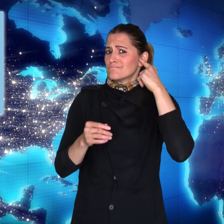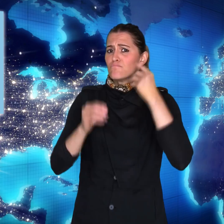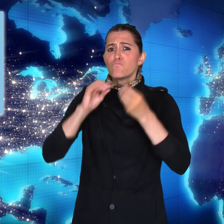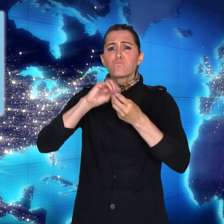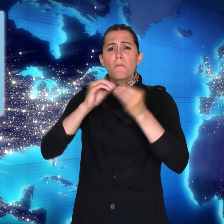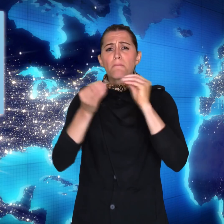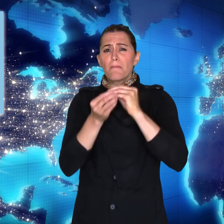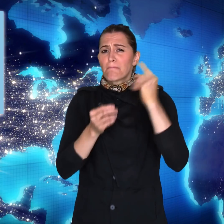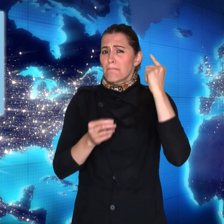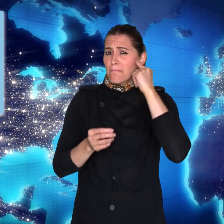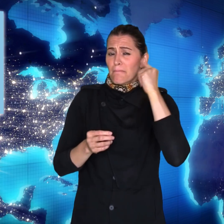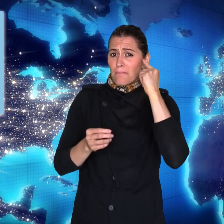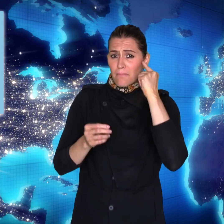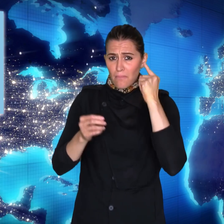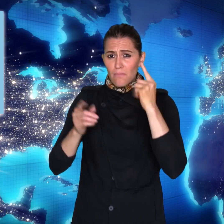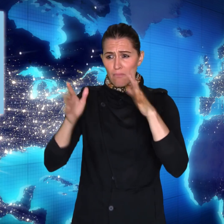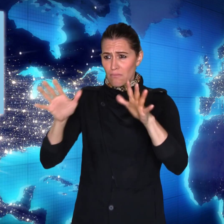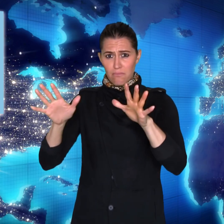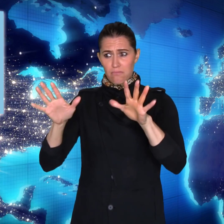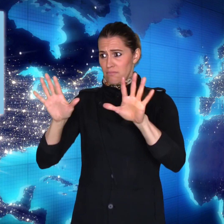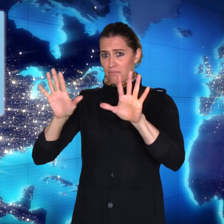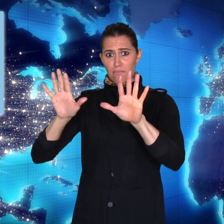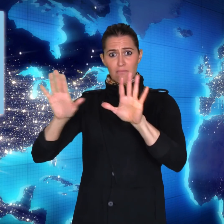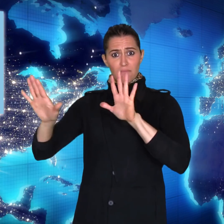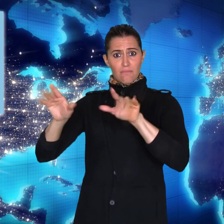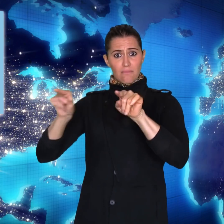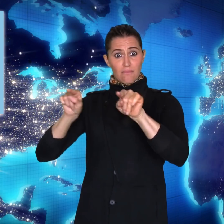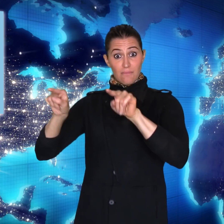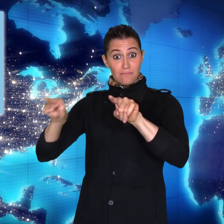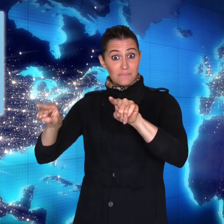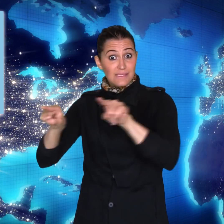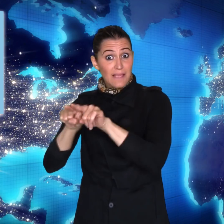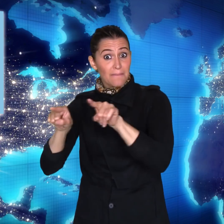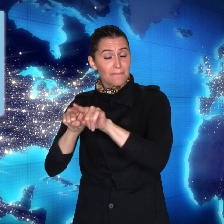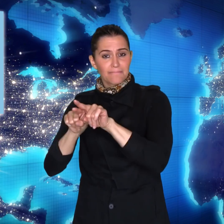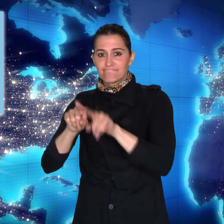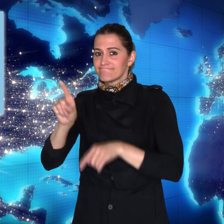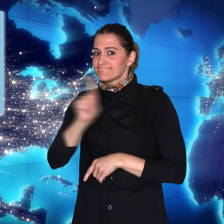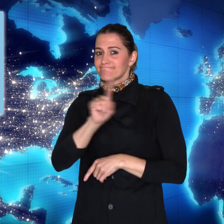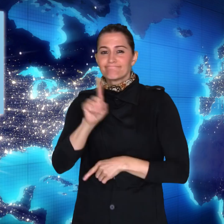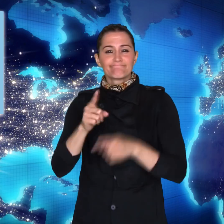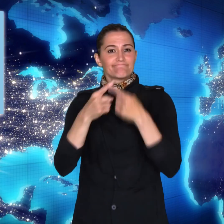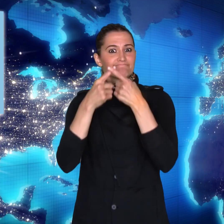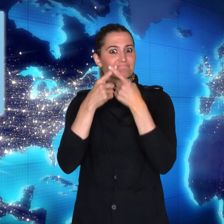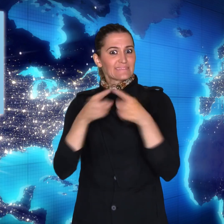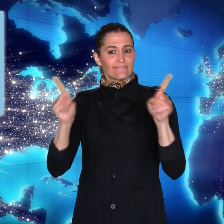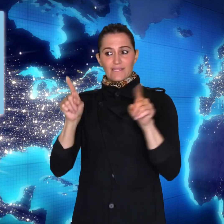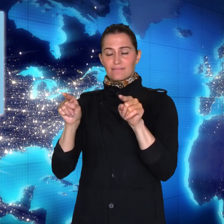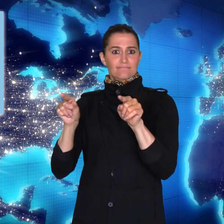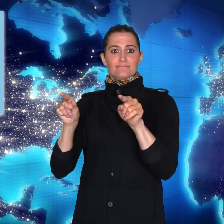hear to navigate by sonar.